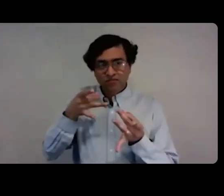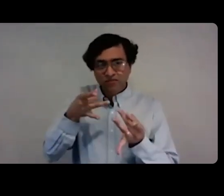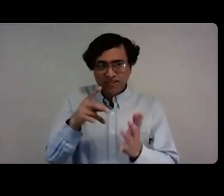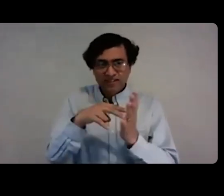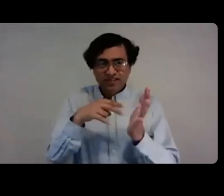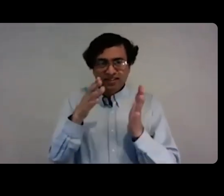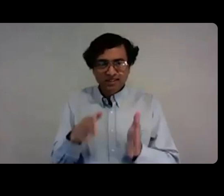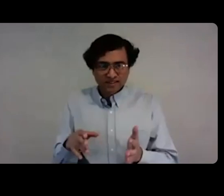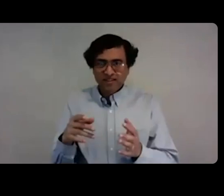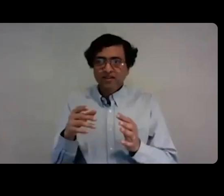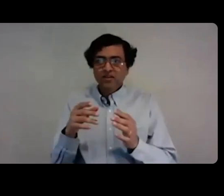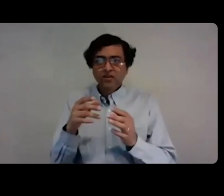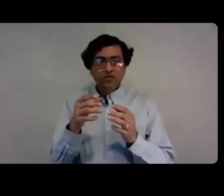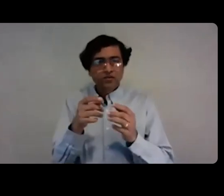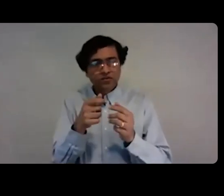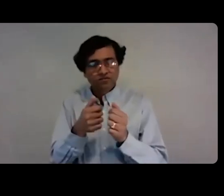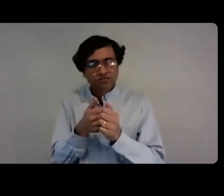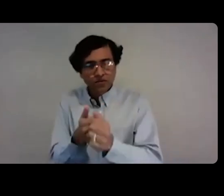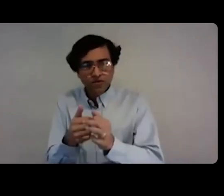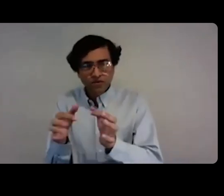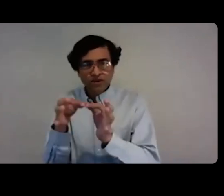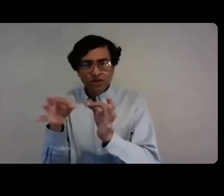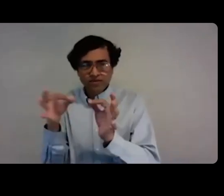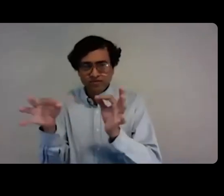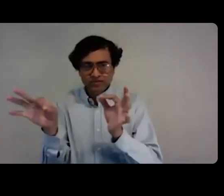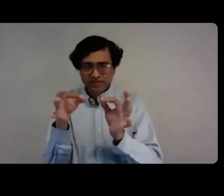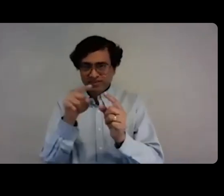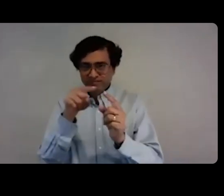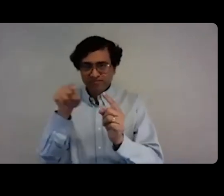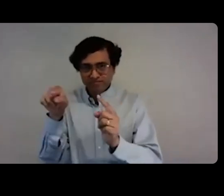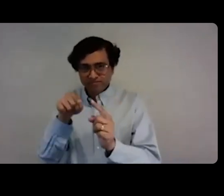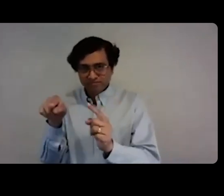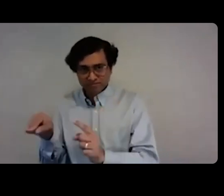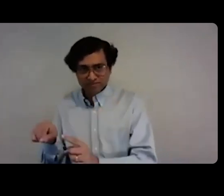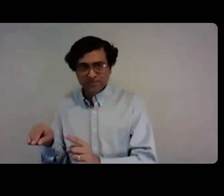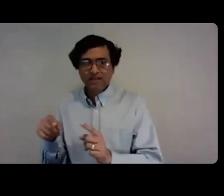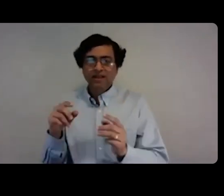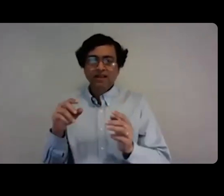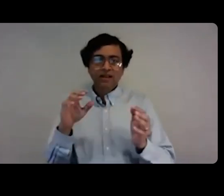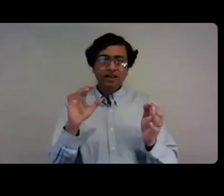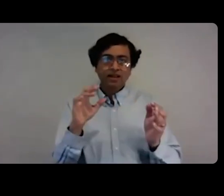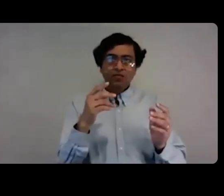quite different in terms of the efficiency and effectiveness of how they are input to